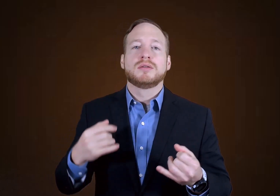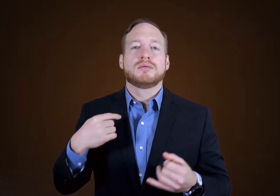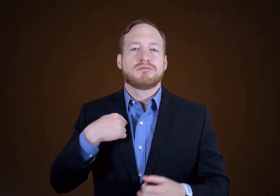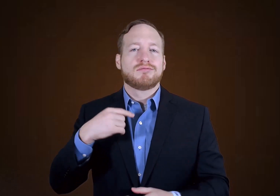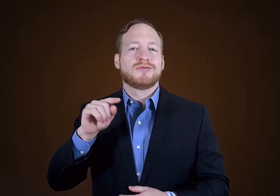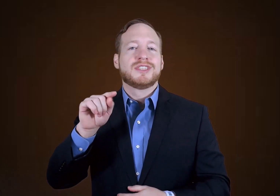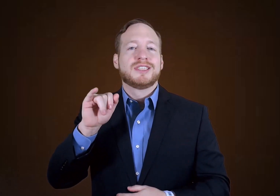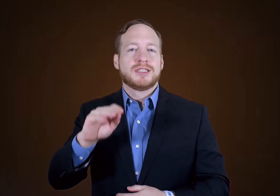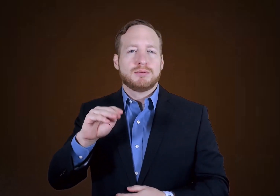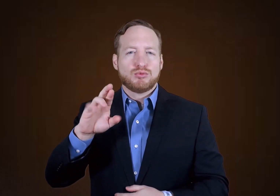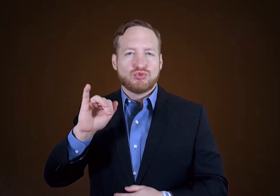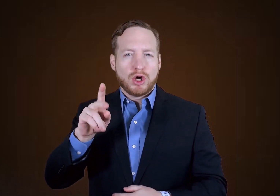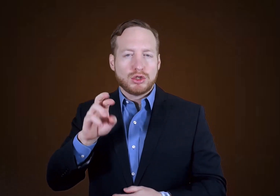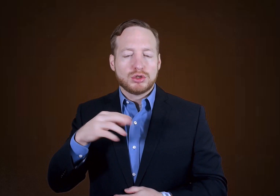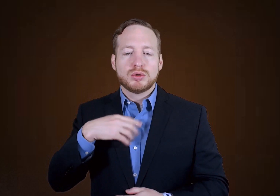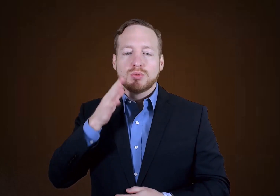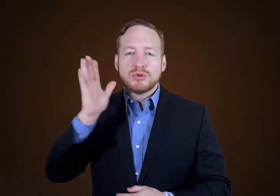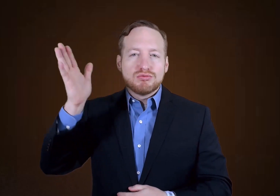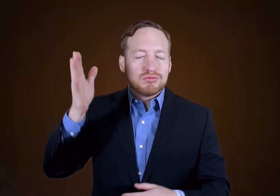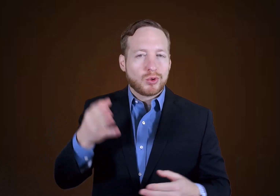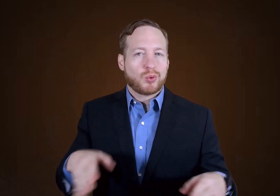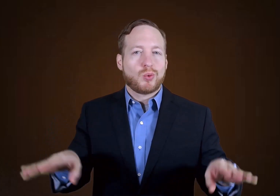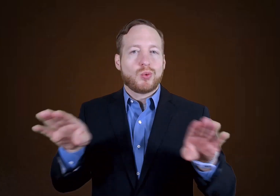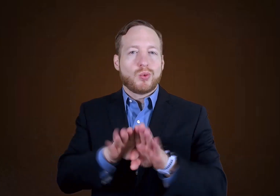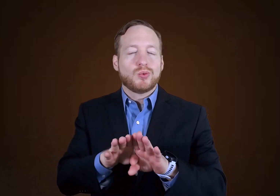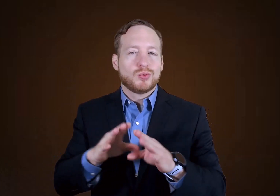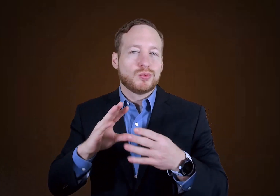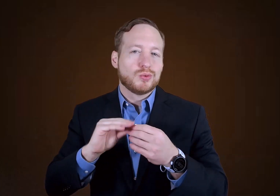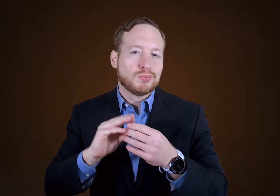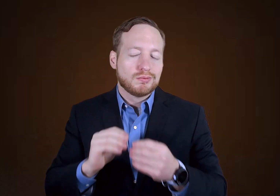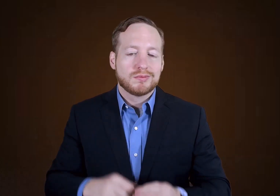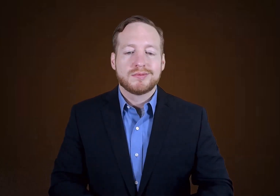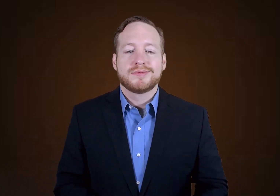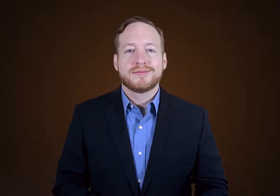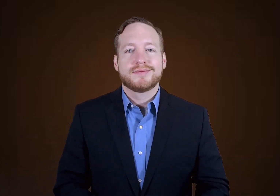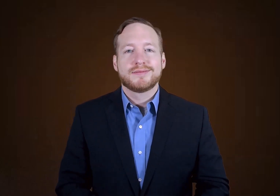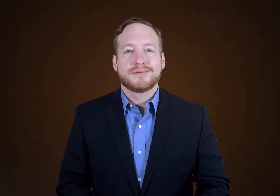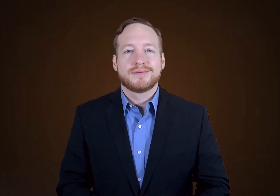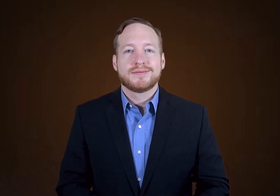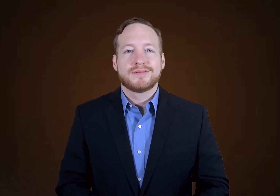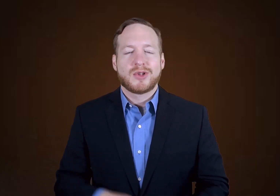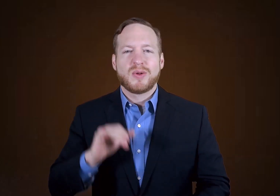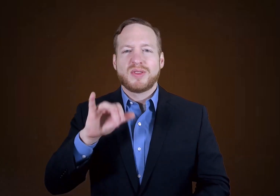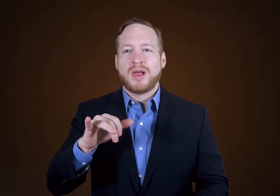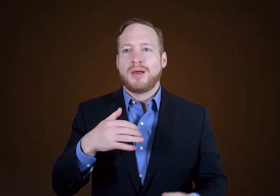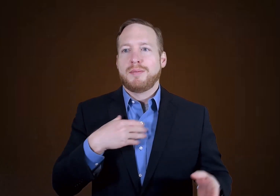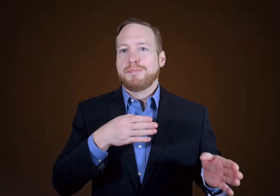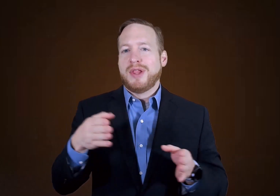we'll also hear from Rhode Island relay and then at the very end I'll be providing some closing